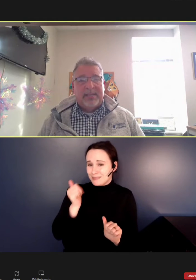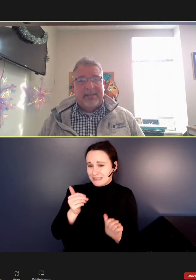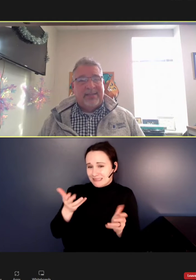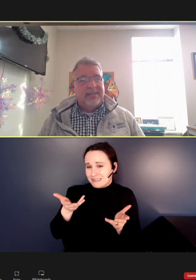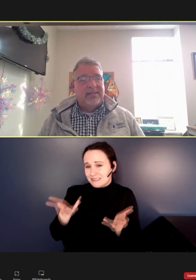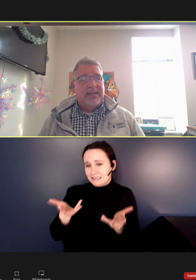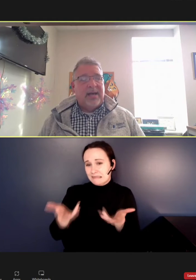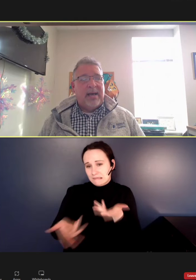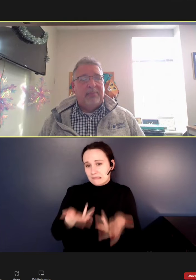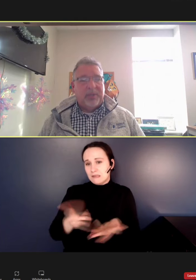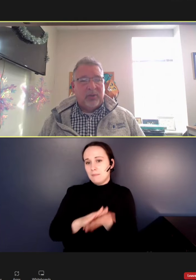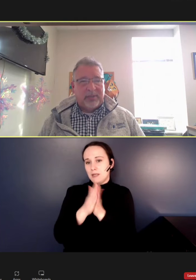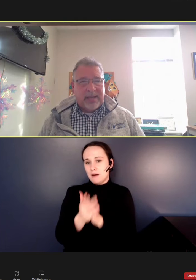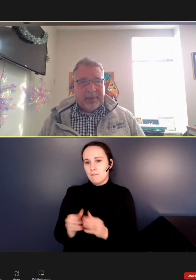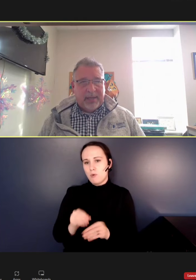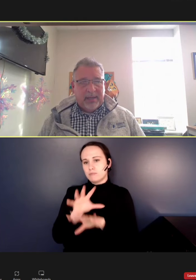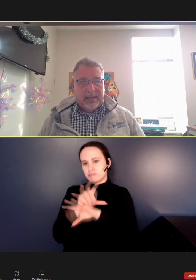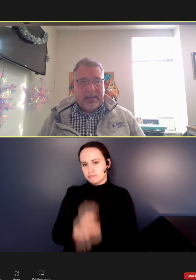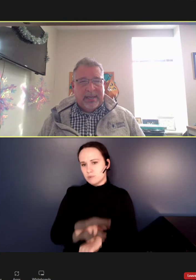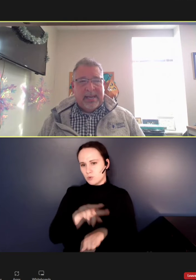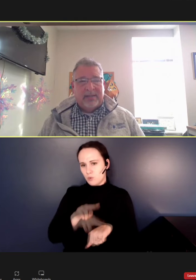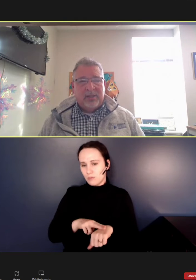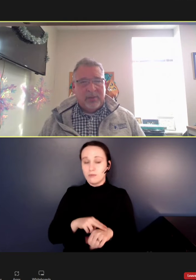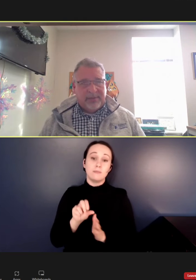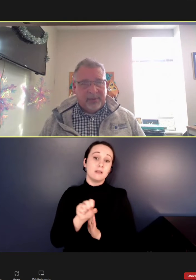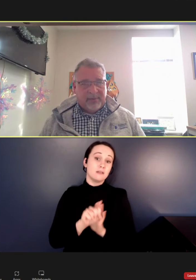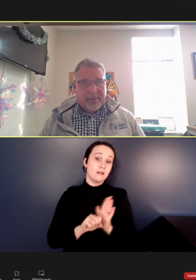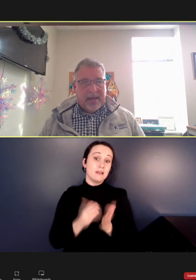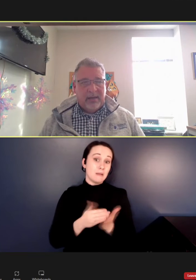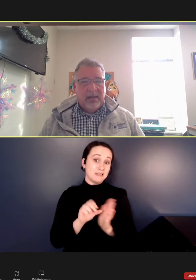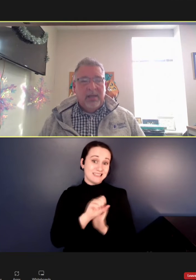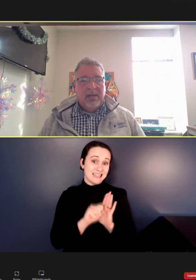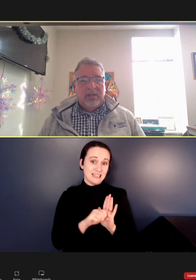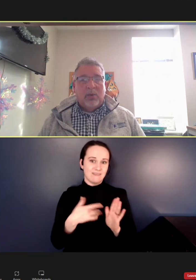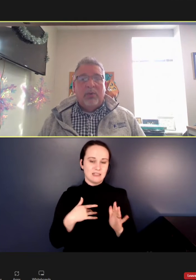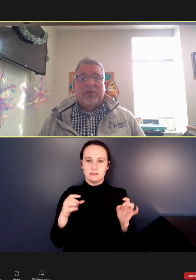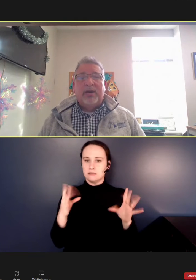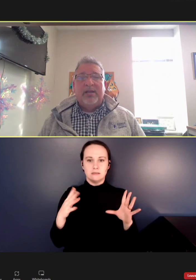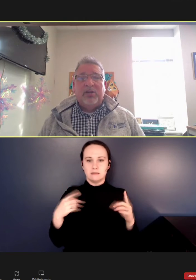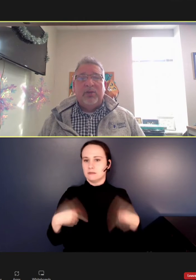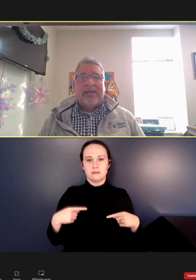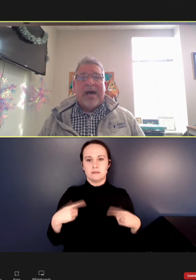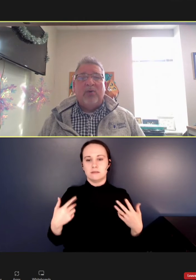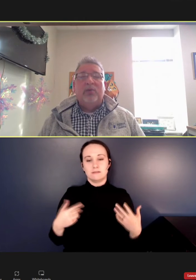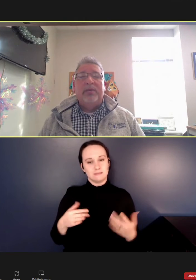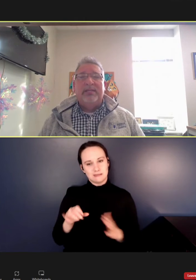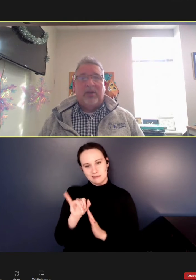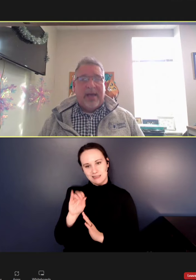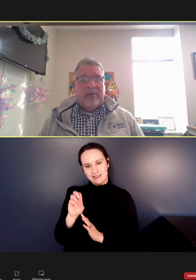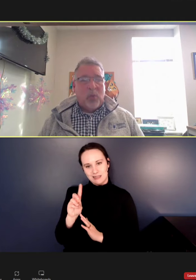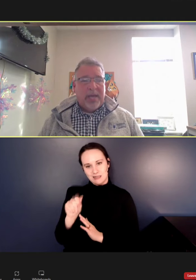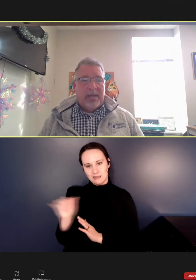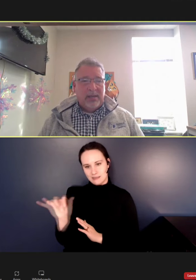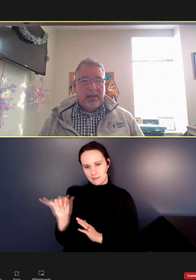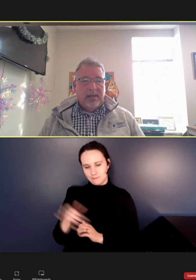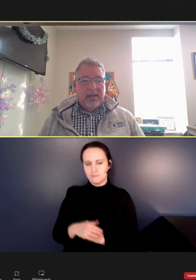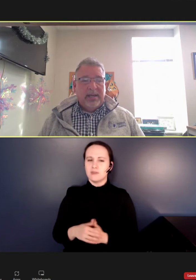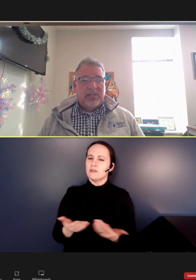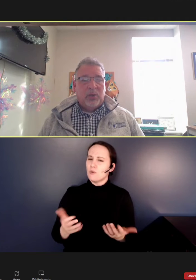states, this is a hot political topic, and Indiana is no different from that. So, what we tried to do is how can we still have a win? And so,